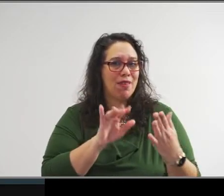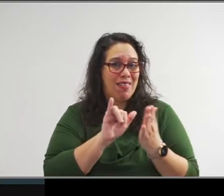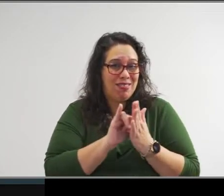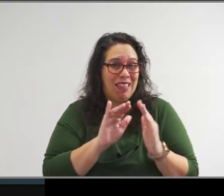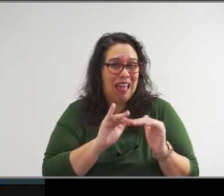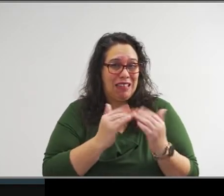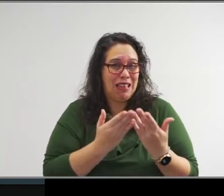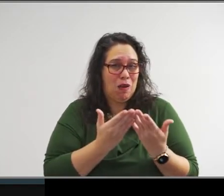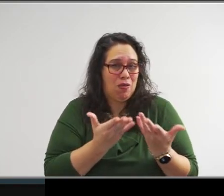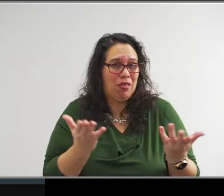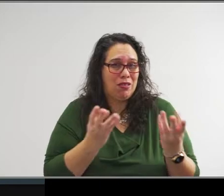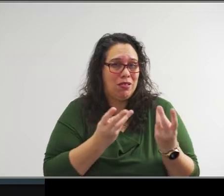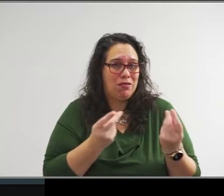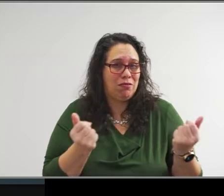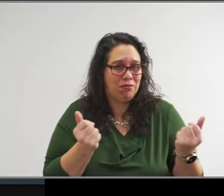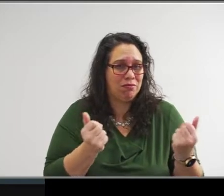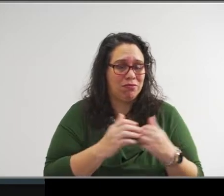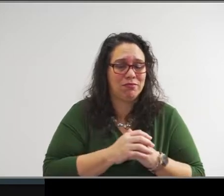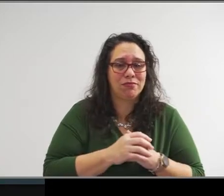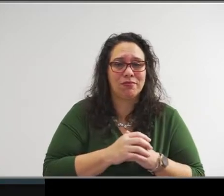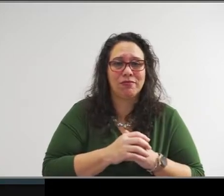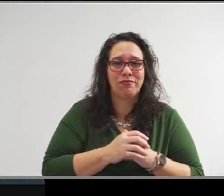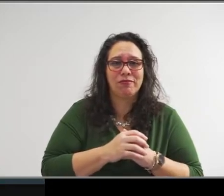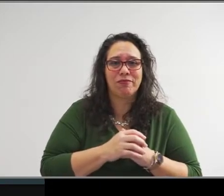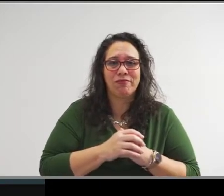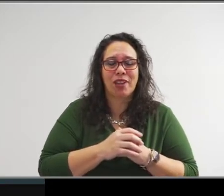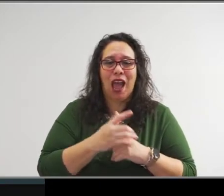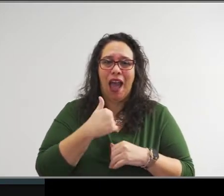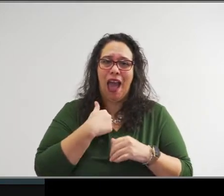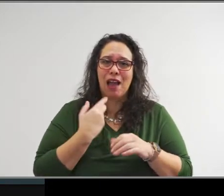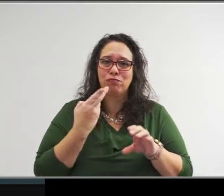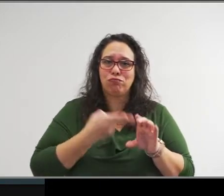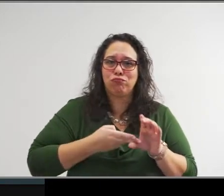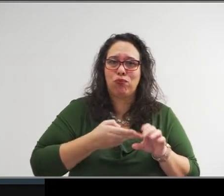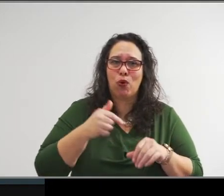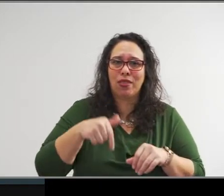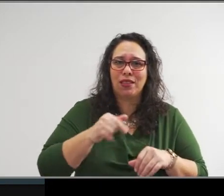Since I got on this board, not that long ago I have watched